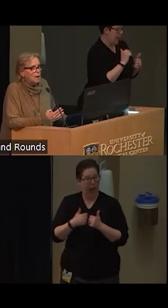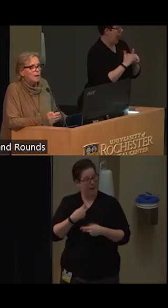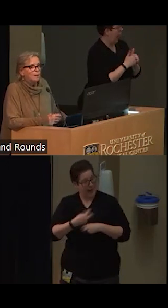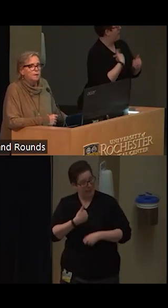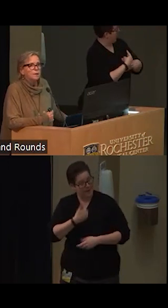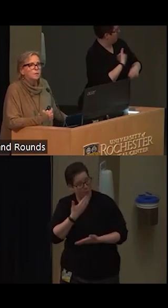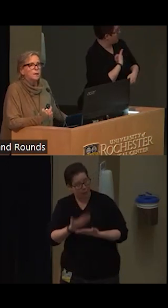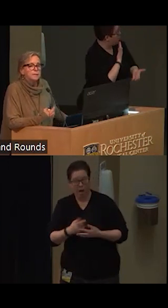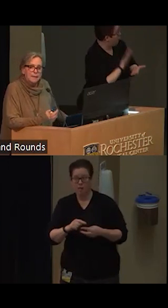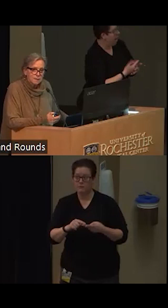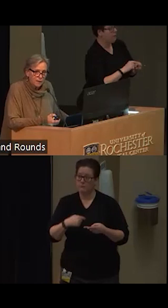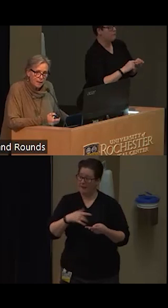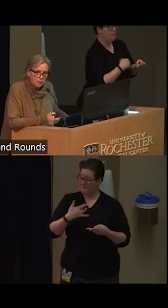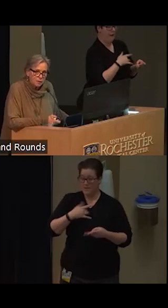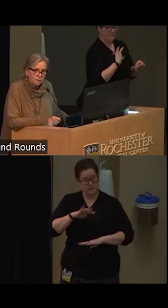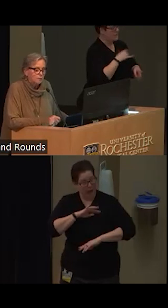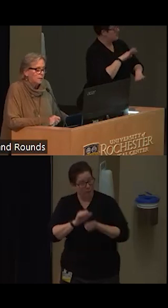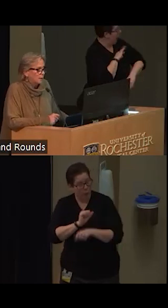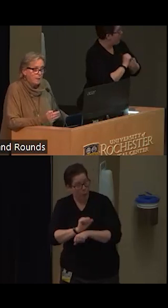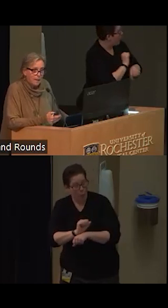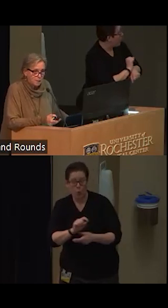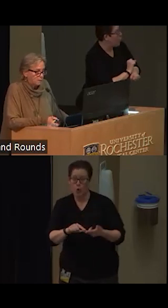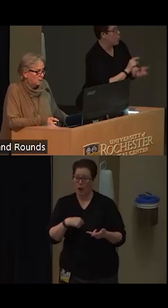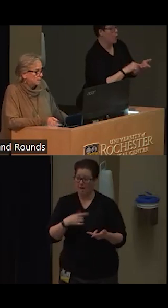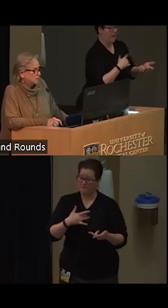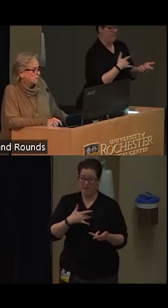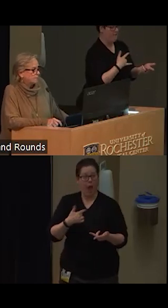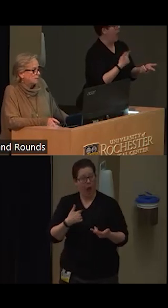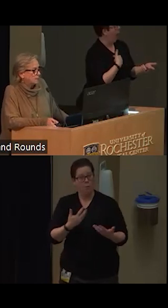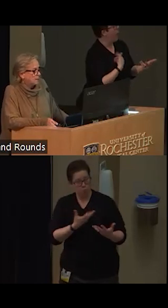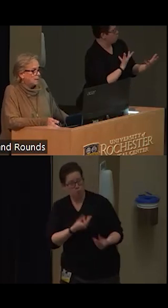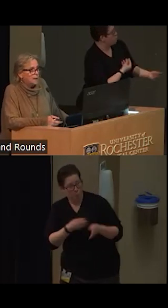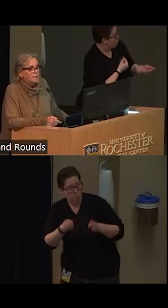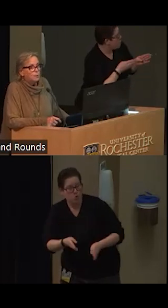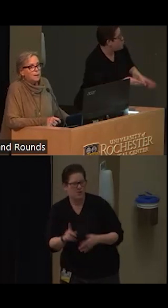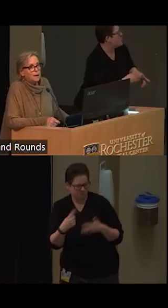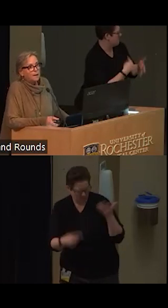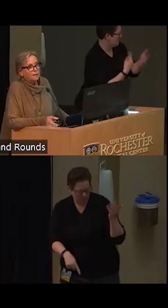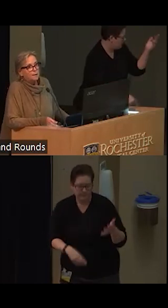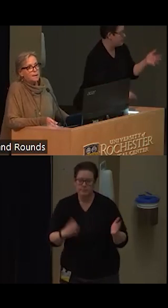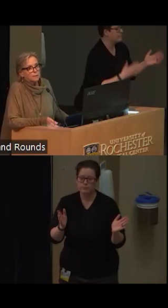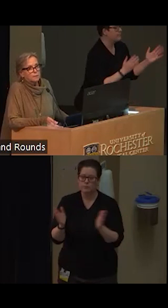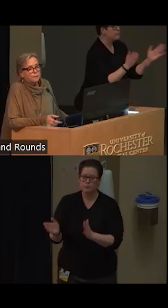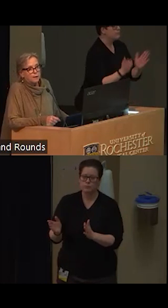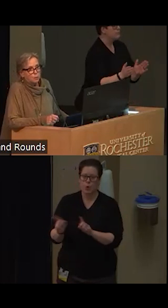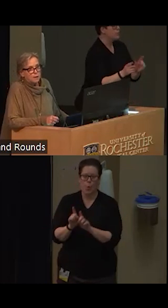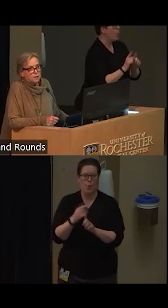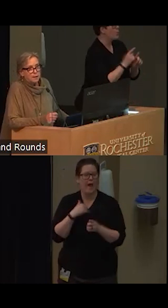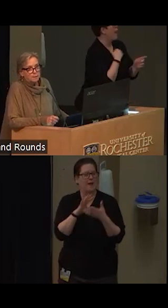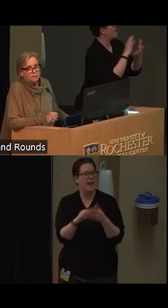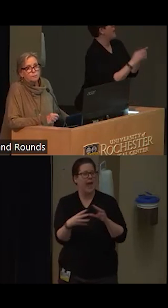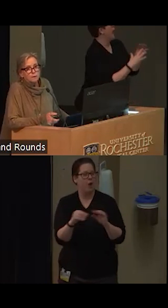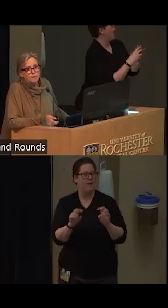areas of satisfaction compassion Etc and then we have a narrative evaluation asking three